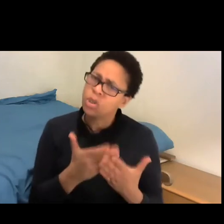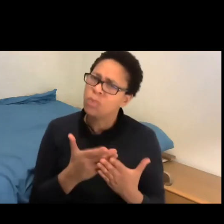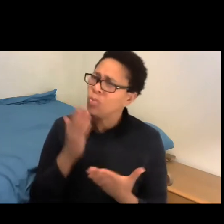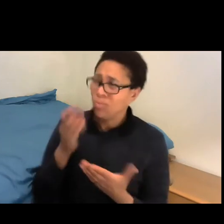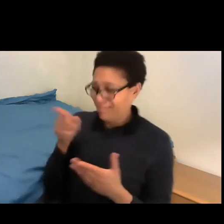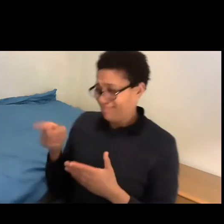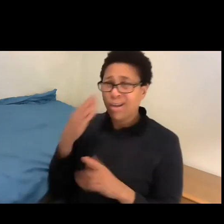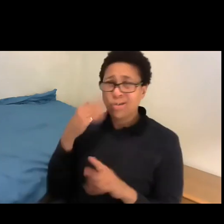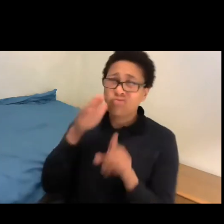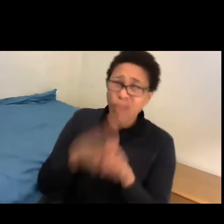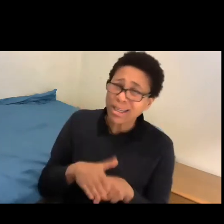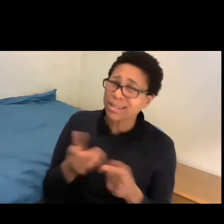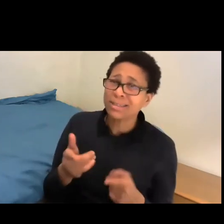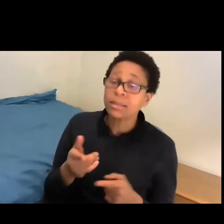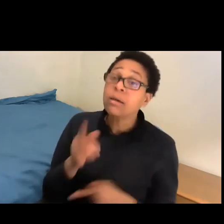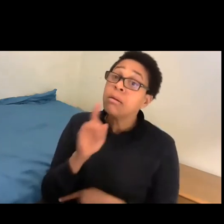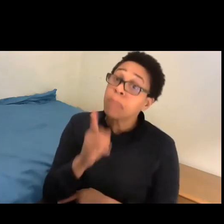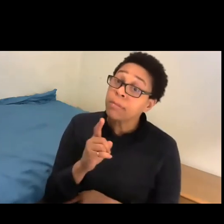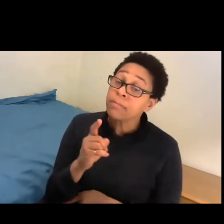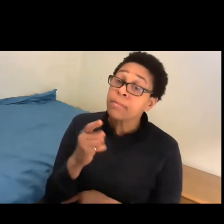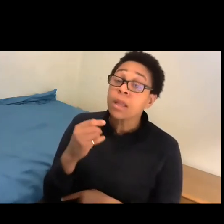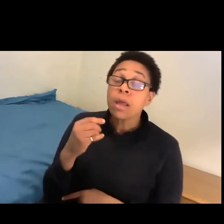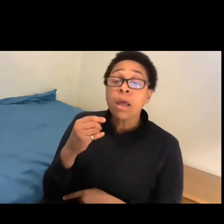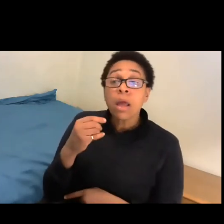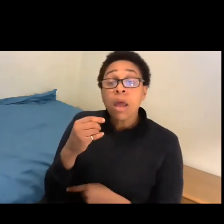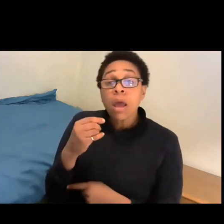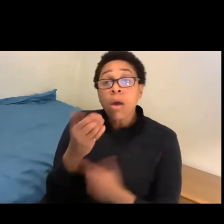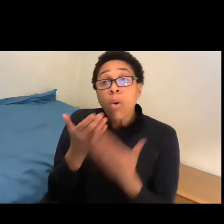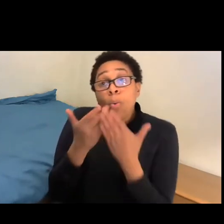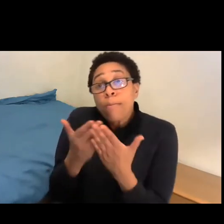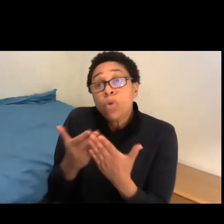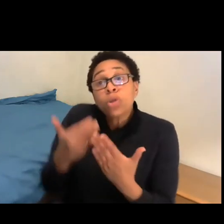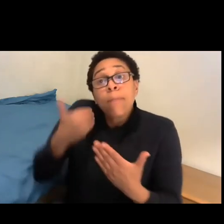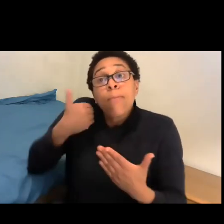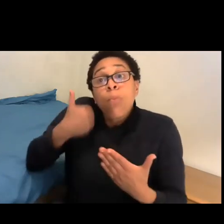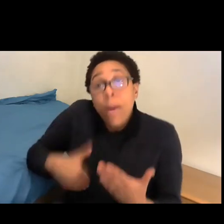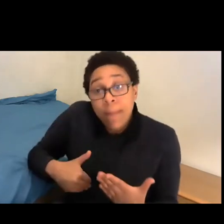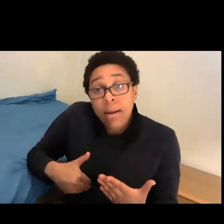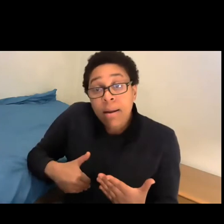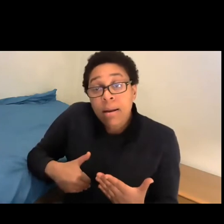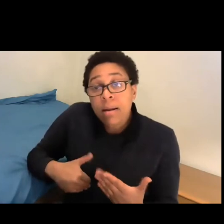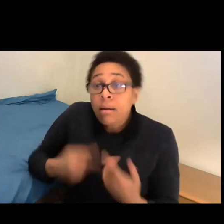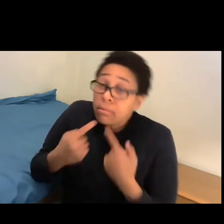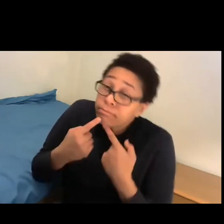Muslim women who were thinking of creative ways of speaking out. And if we think about theorizing, you know, that the